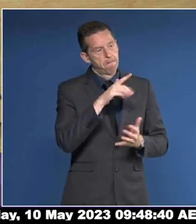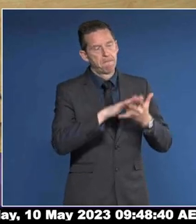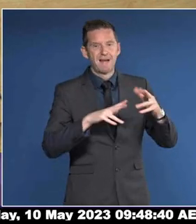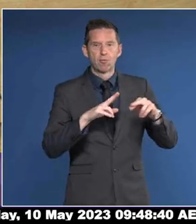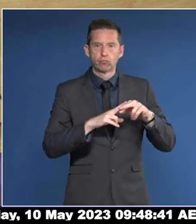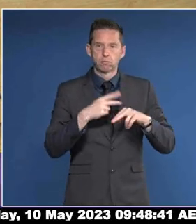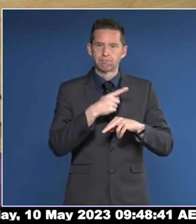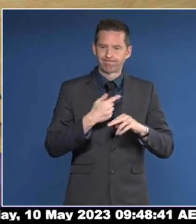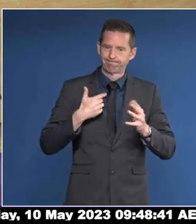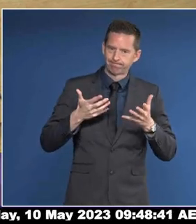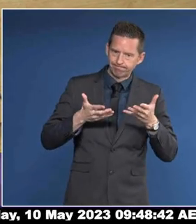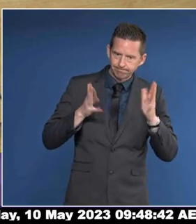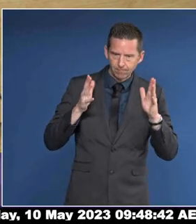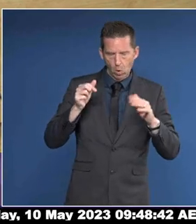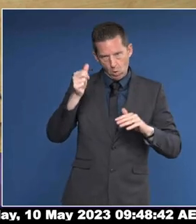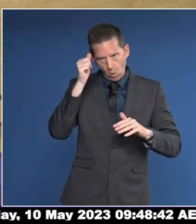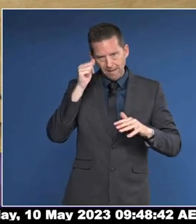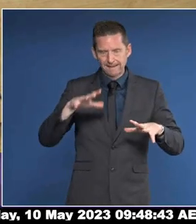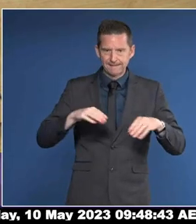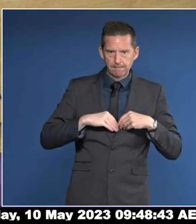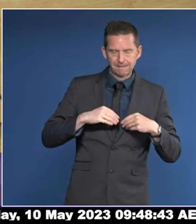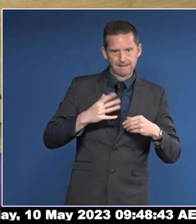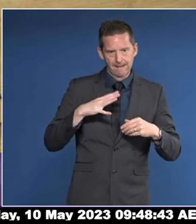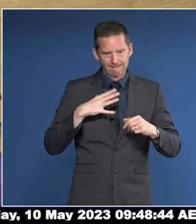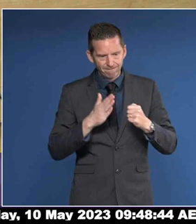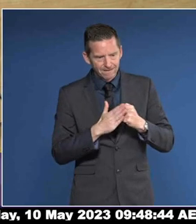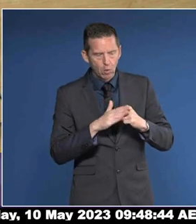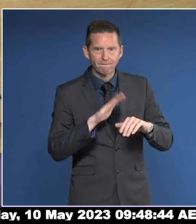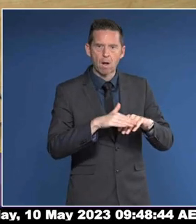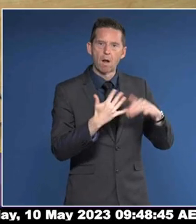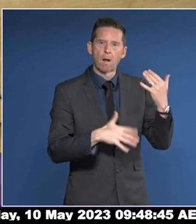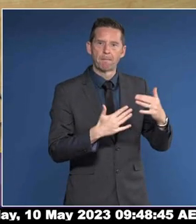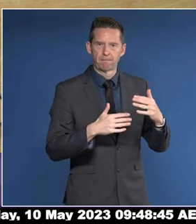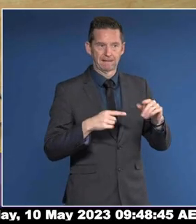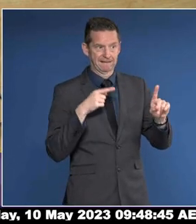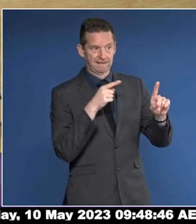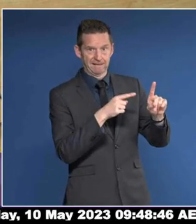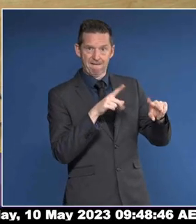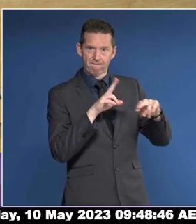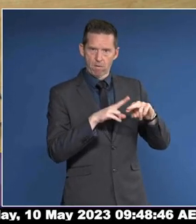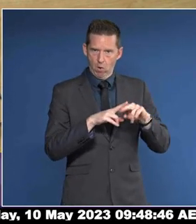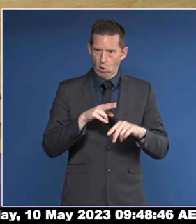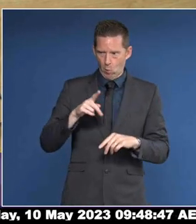address the harm, would you agree that the department had ample knowledge about Paul